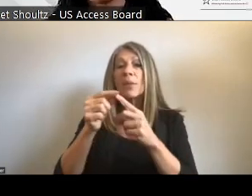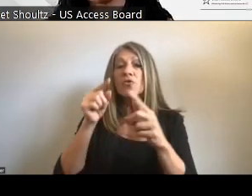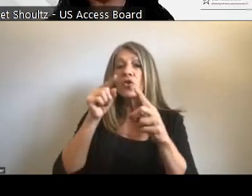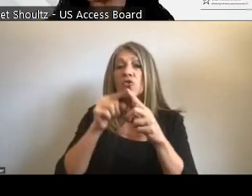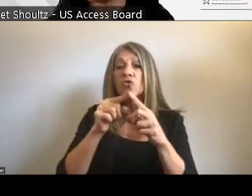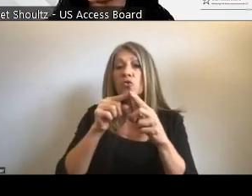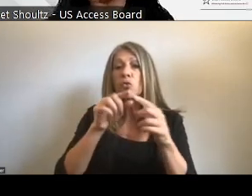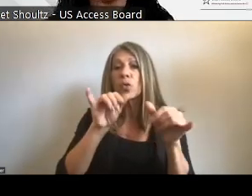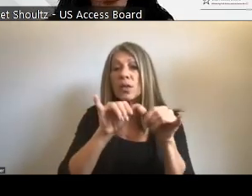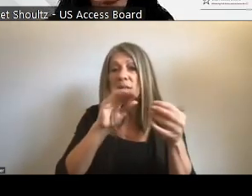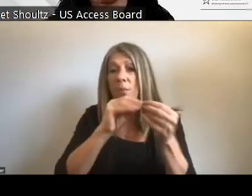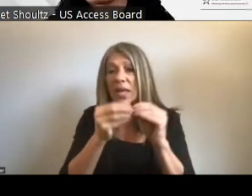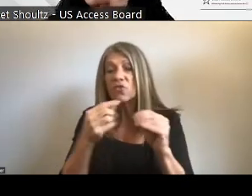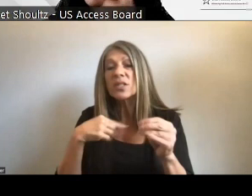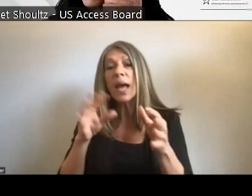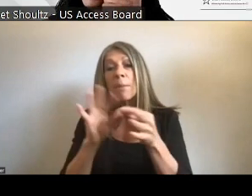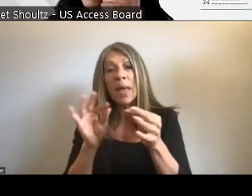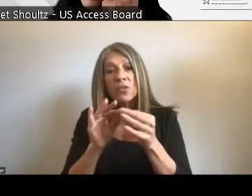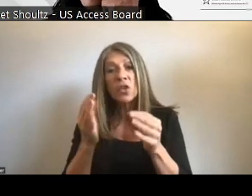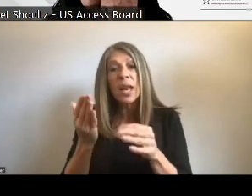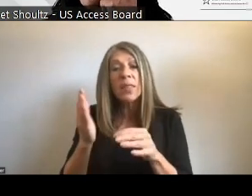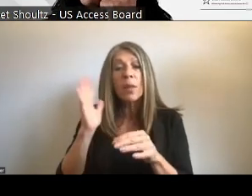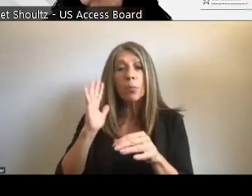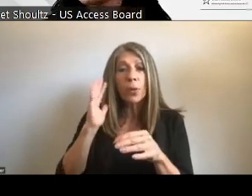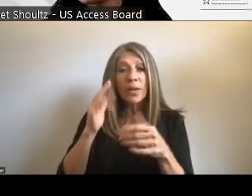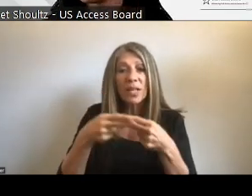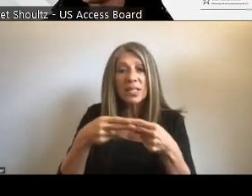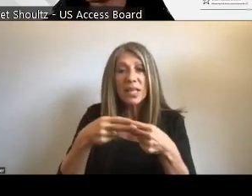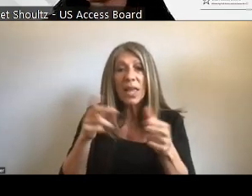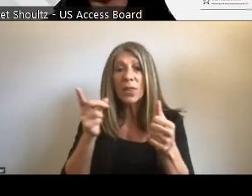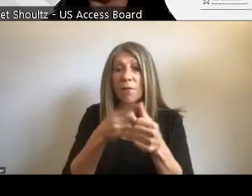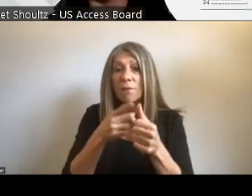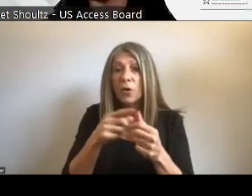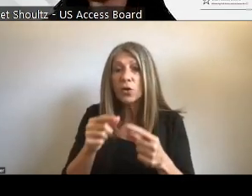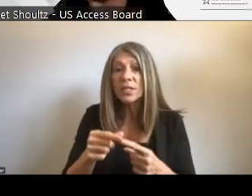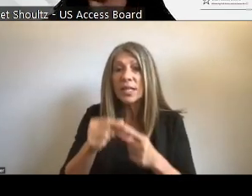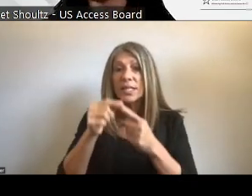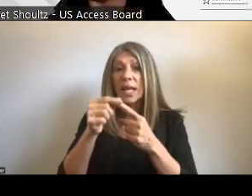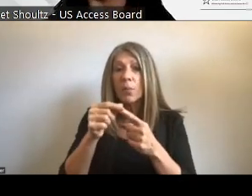dimensions that I mentioned in the previous slide. So the first exception, where parallel